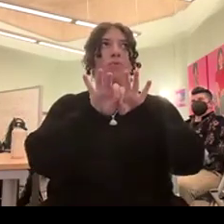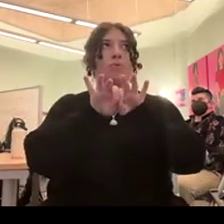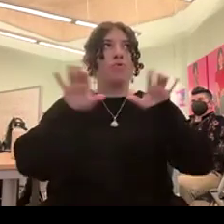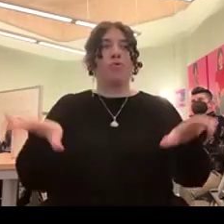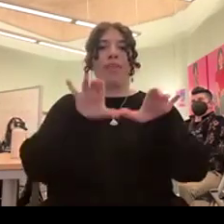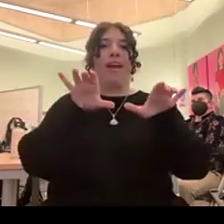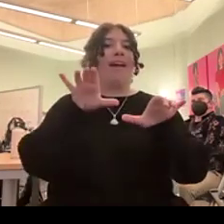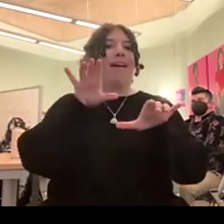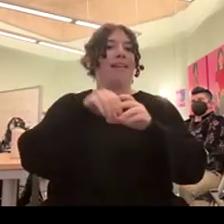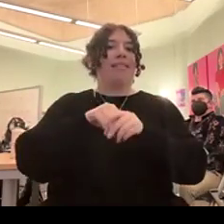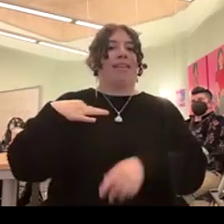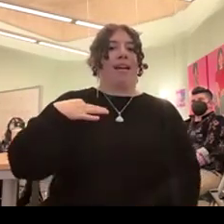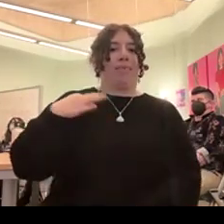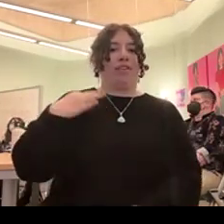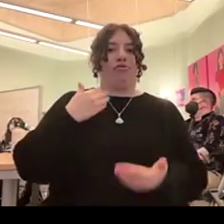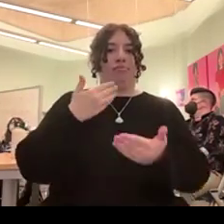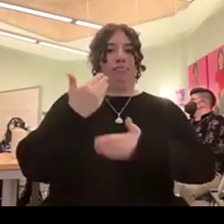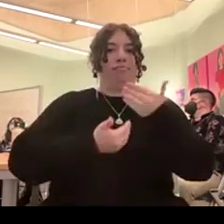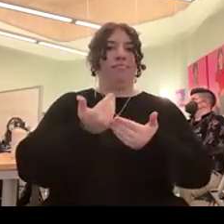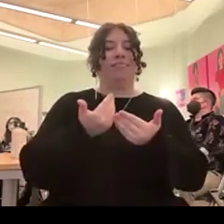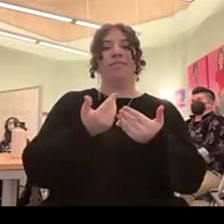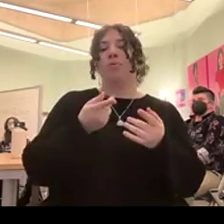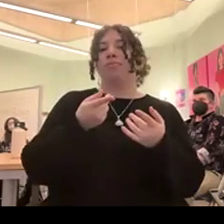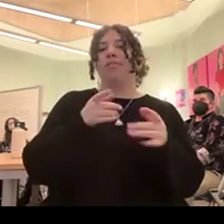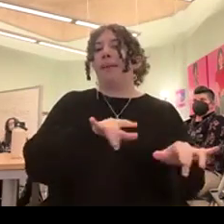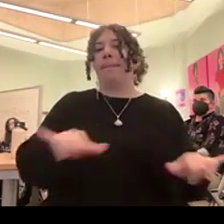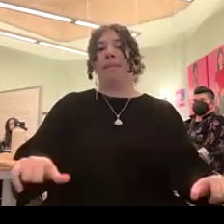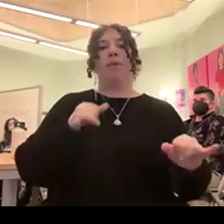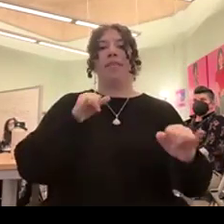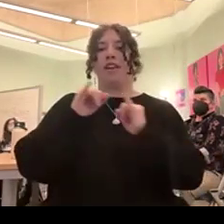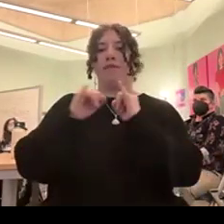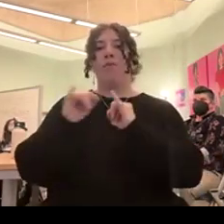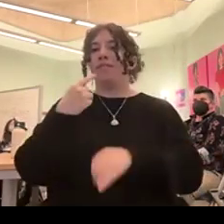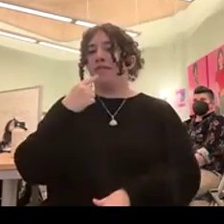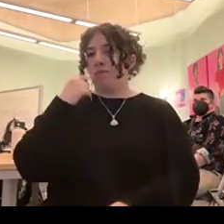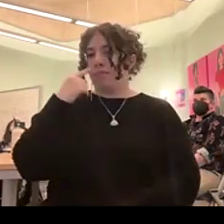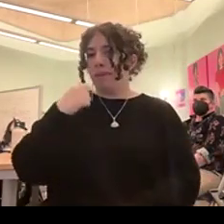important to kind of do that in the application materials, as well as during the interviewing.